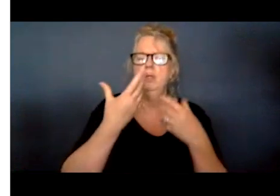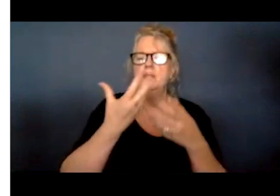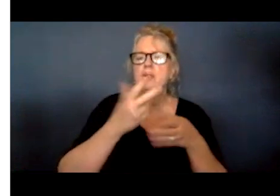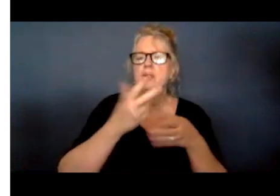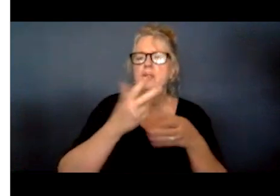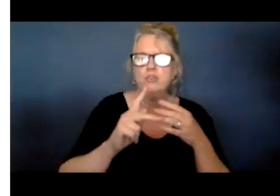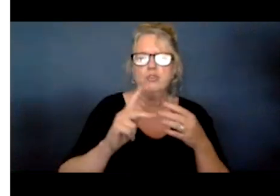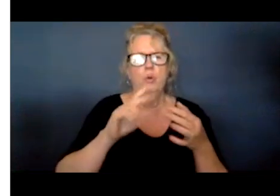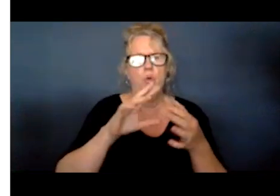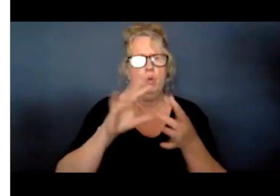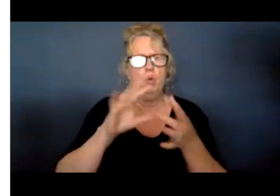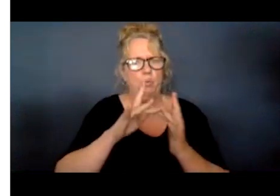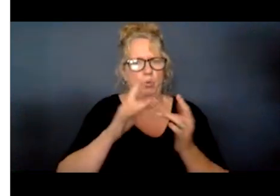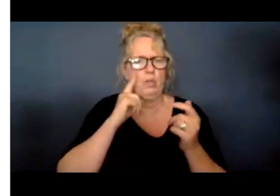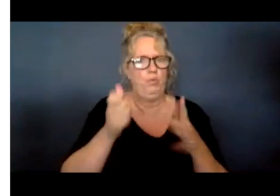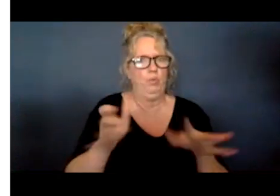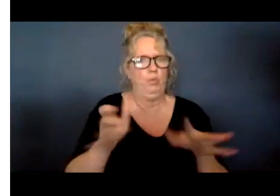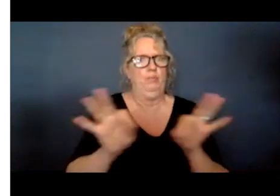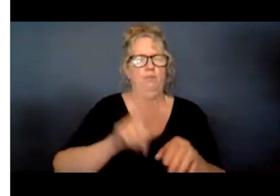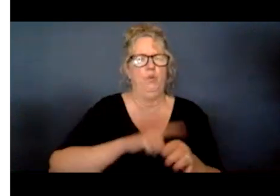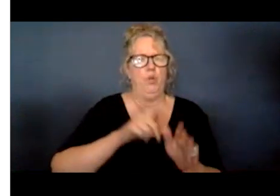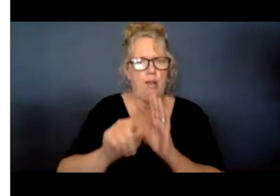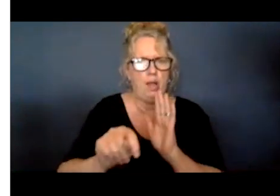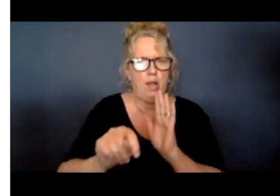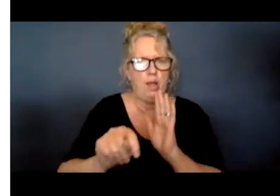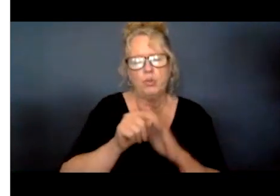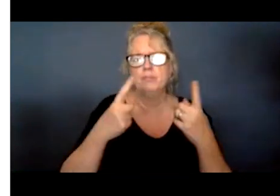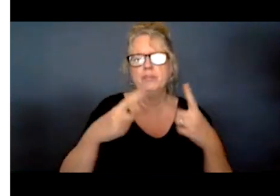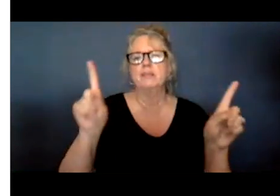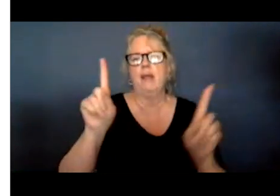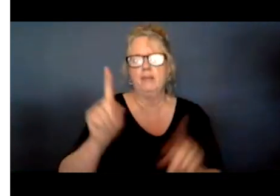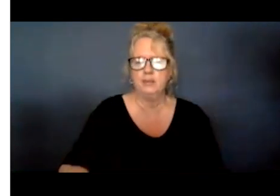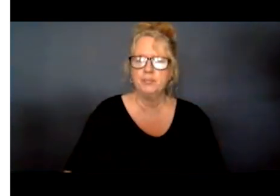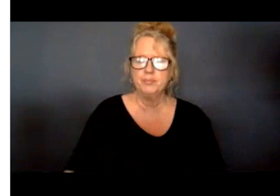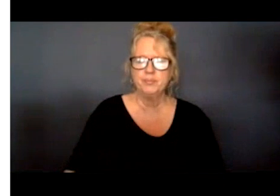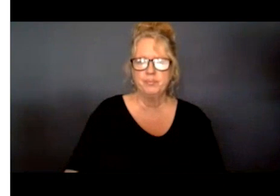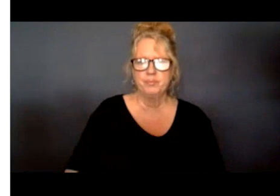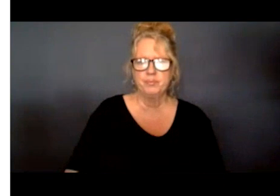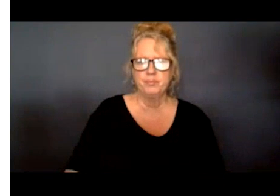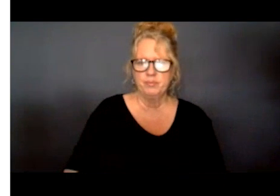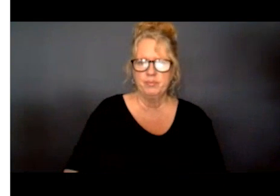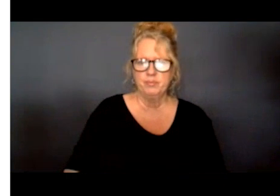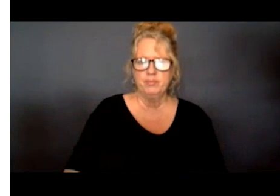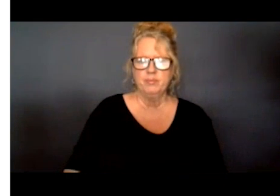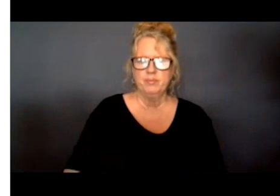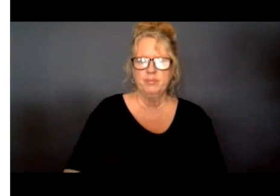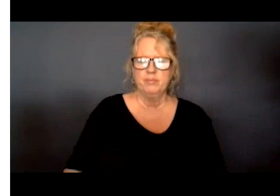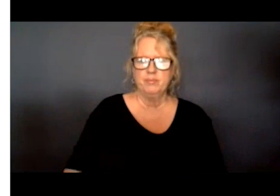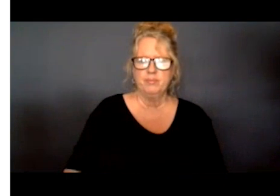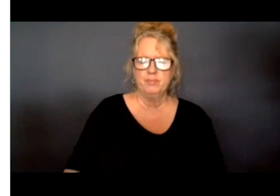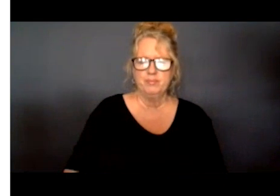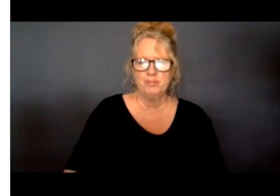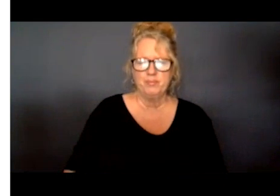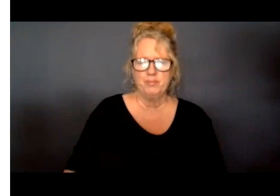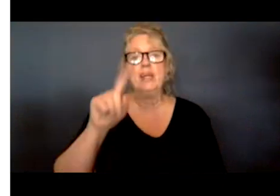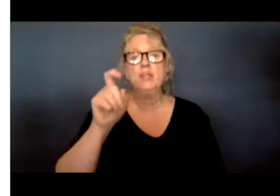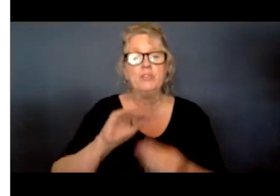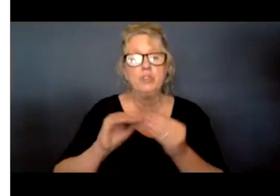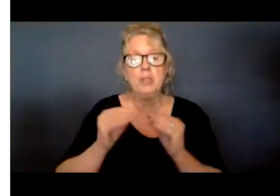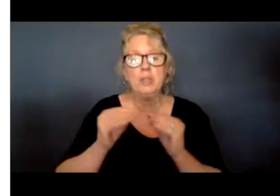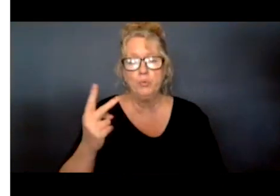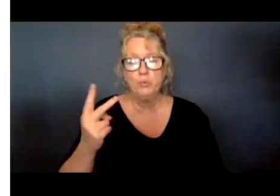crucial for long-term success. [Jake] Question 2: Can you share